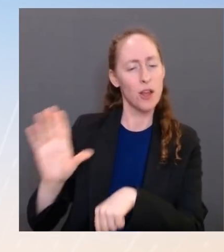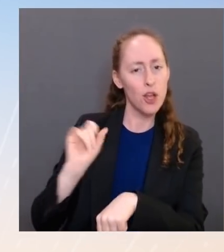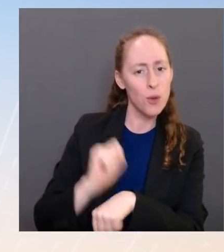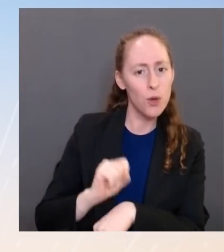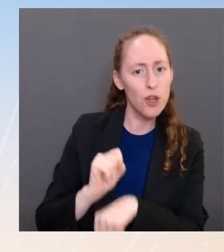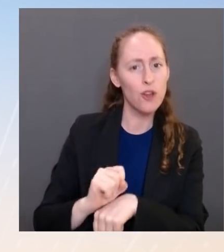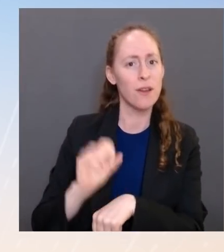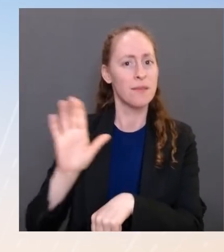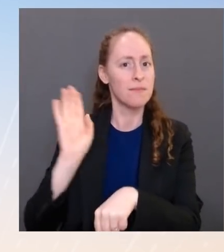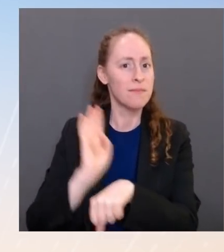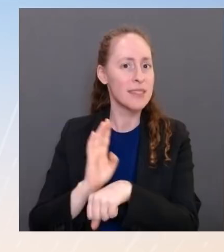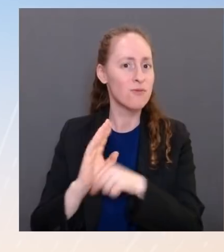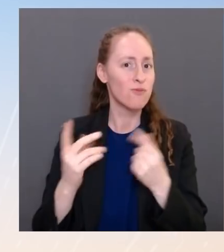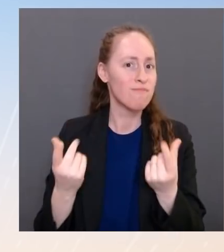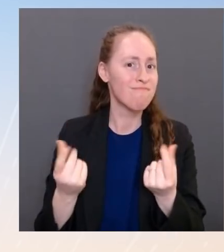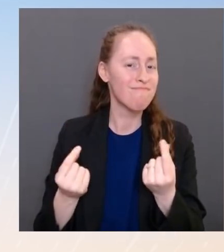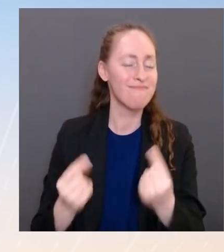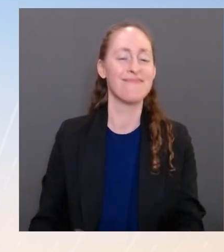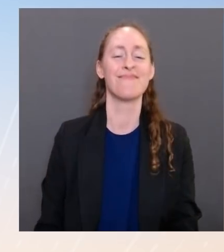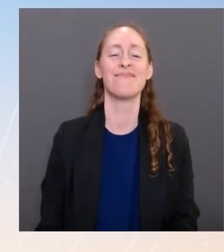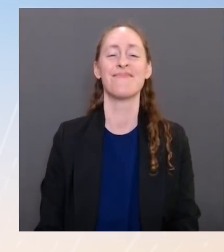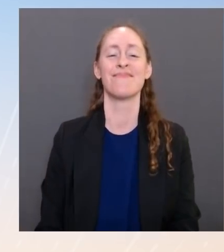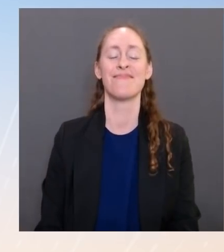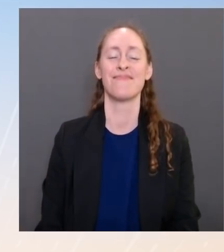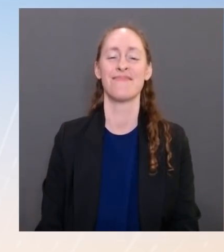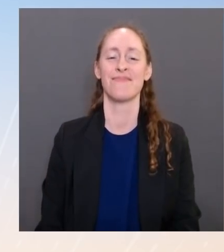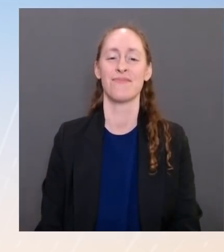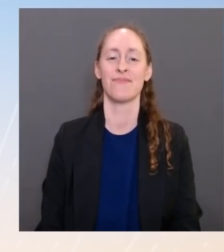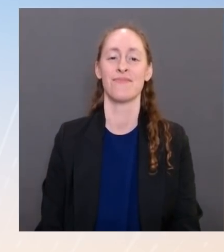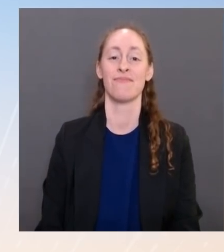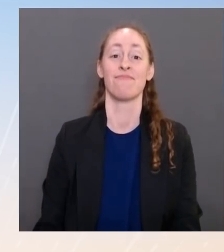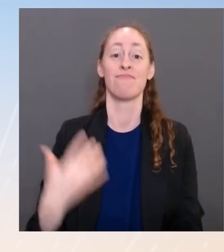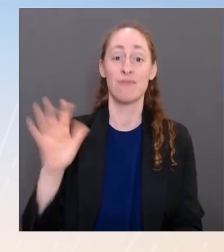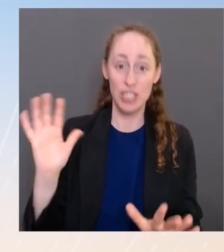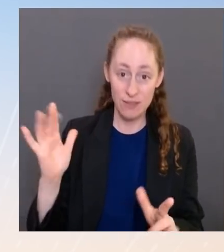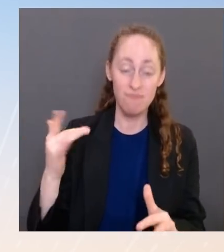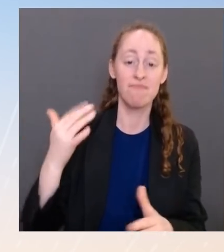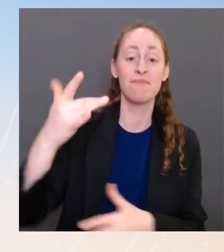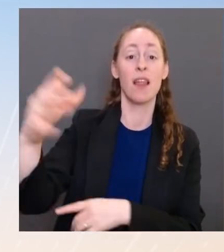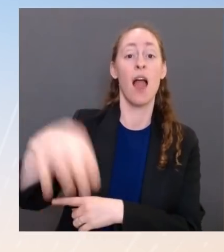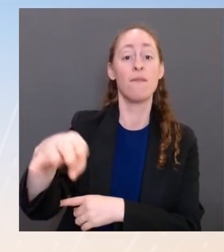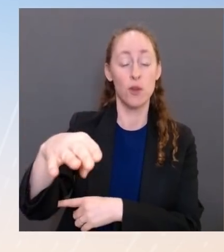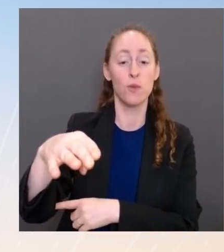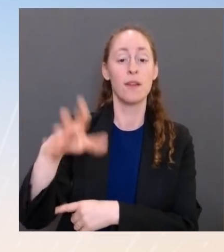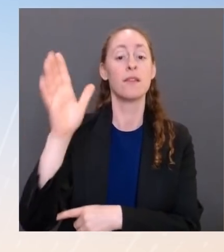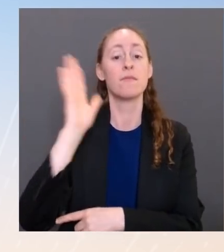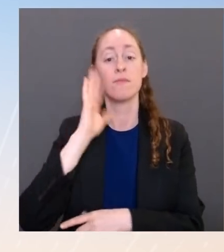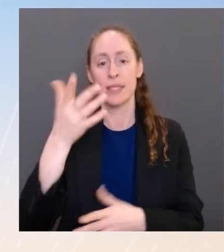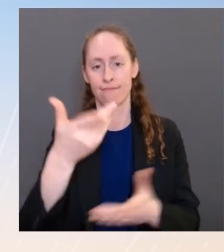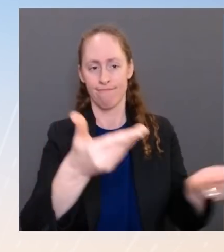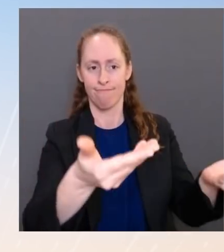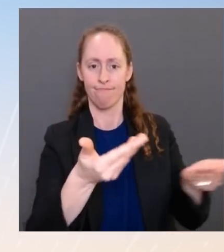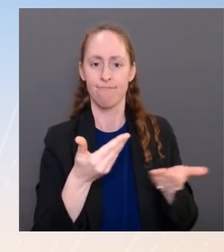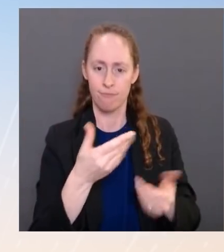the President will host Speaker Pelosi and other members of a congressional delegation who recently traveled to Ukraine in the Situation Room.